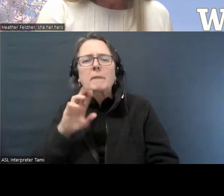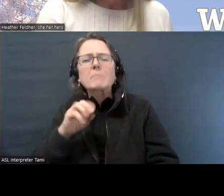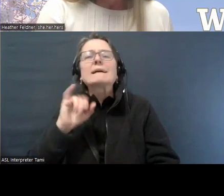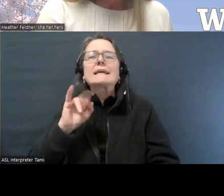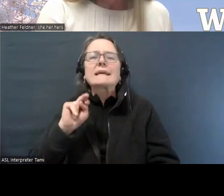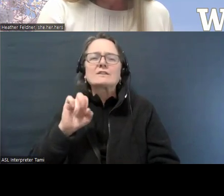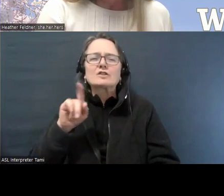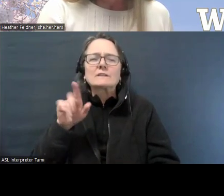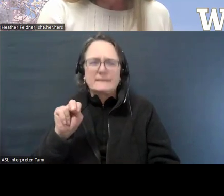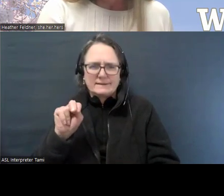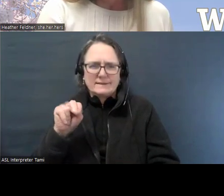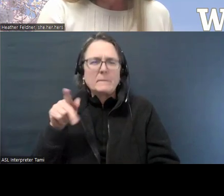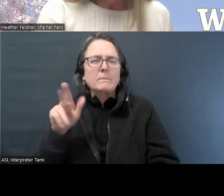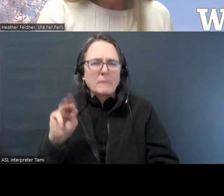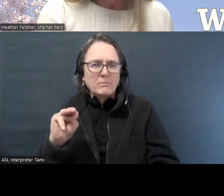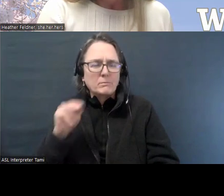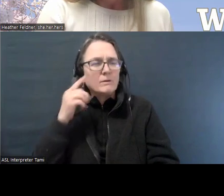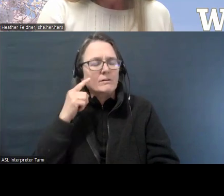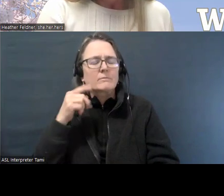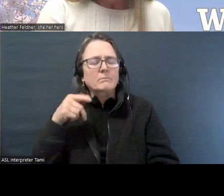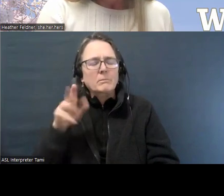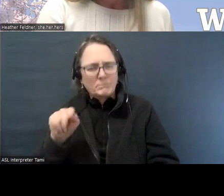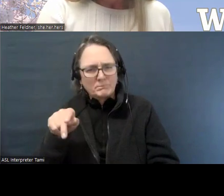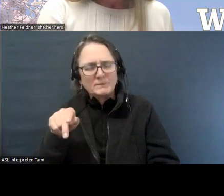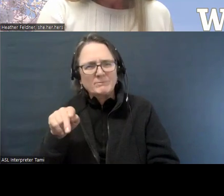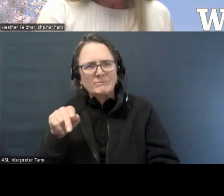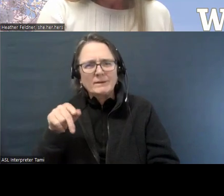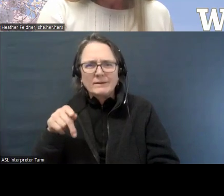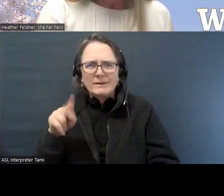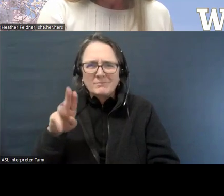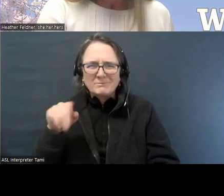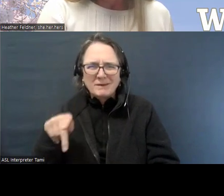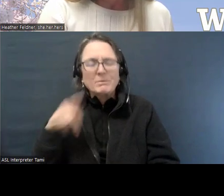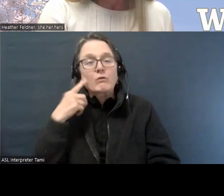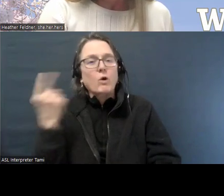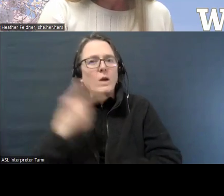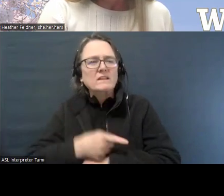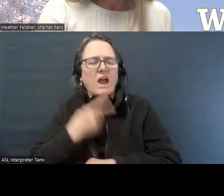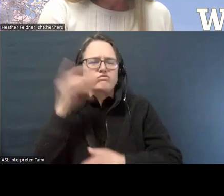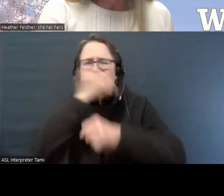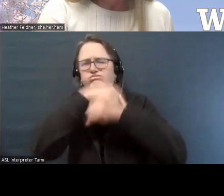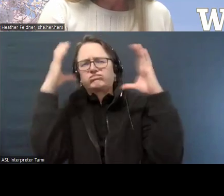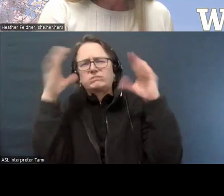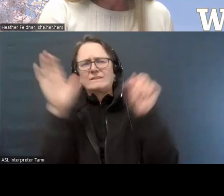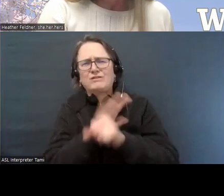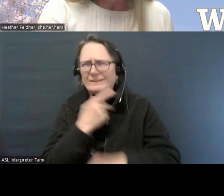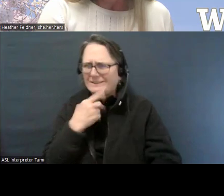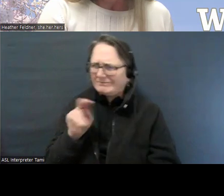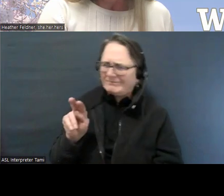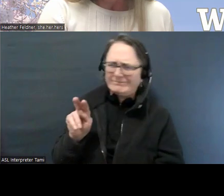of when we talk about language, when we talk about ableism, recognizing that we're all,